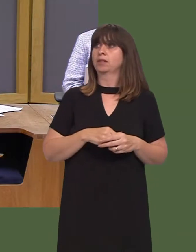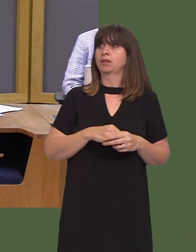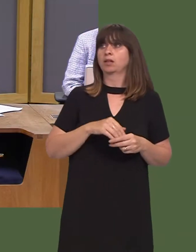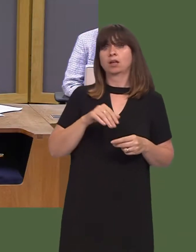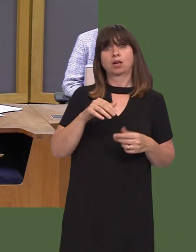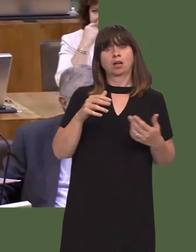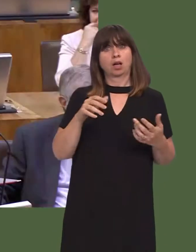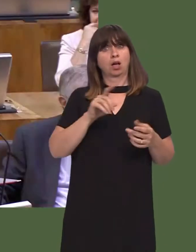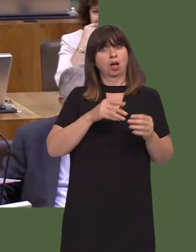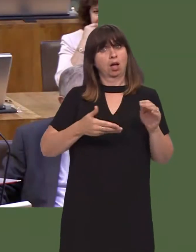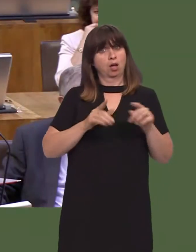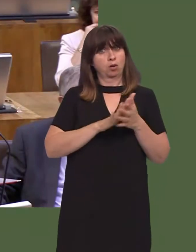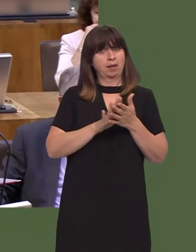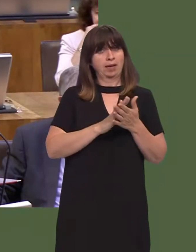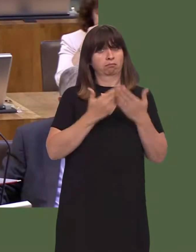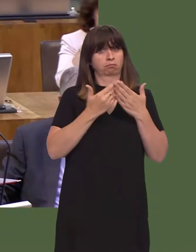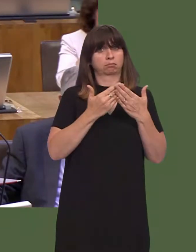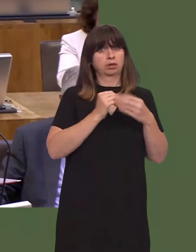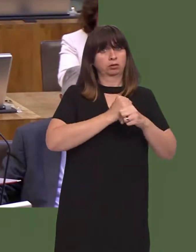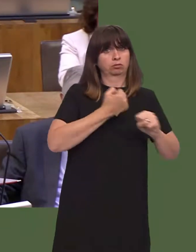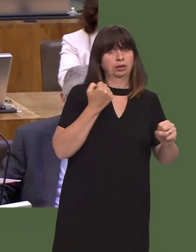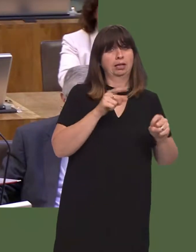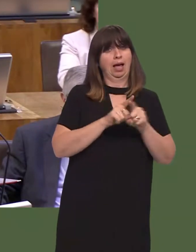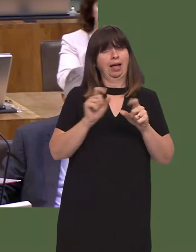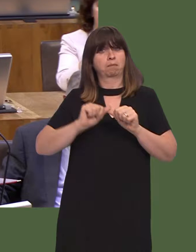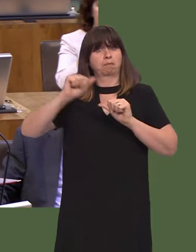for undergraduates, or for postgraduates as well? That is something that she needs to